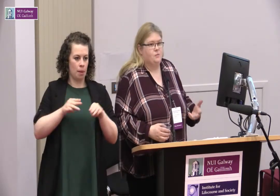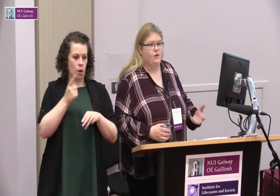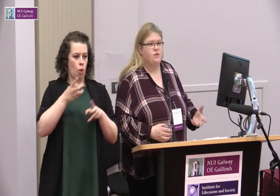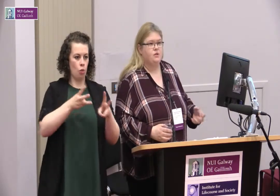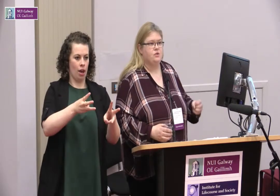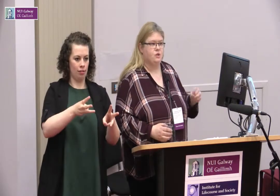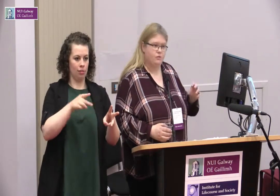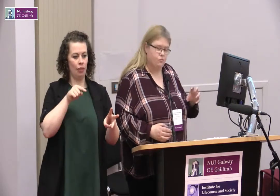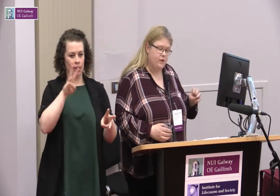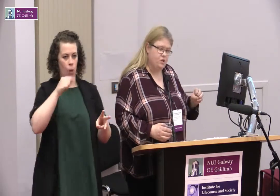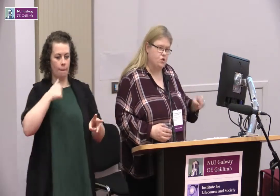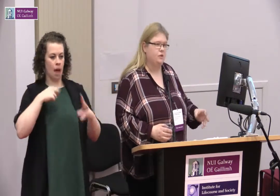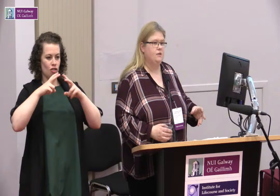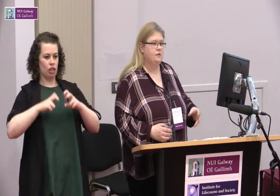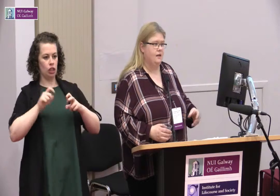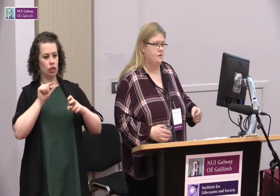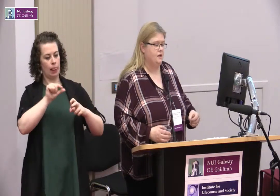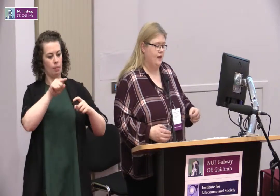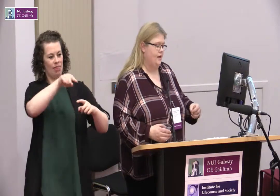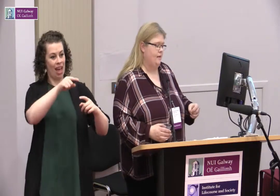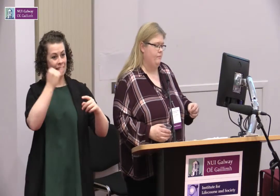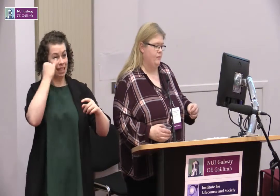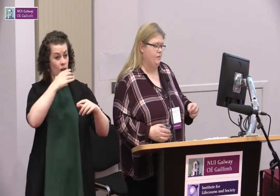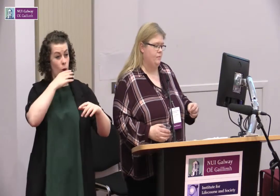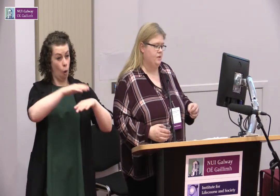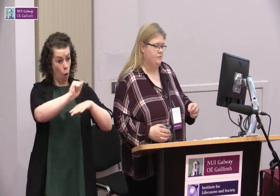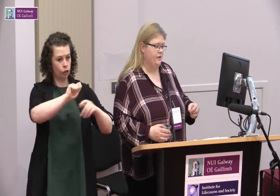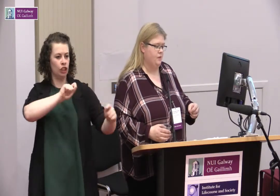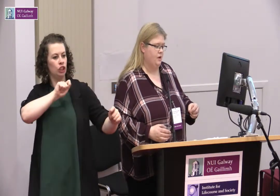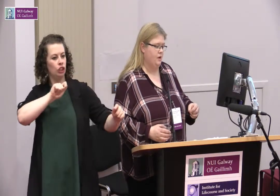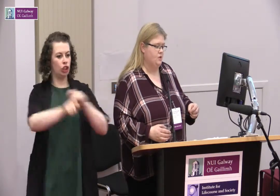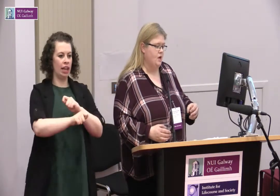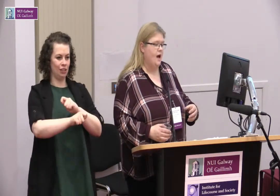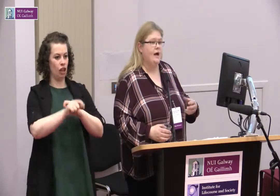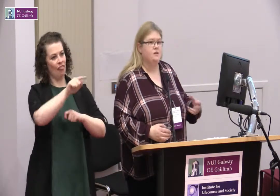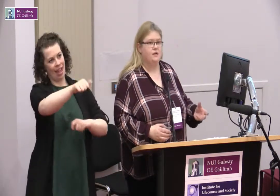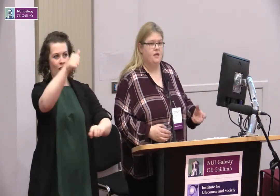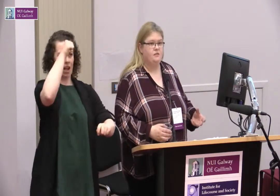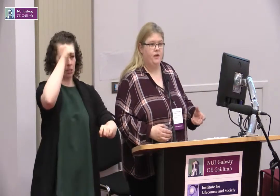Hence my research is reconstructing that, the bodies of expert knowledge, and identifying